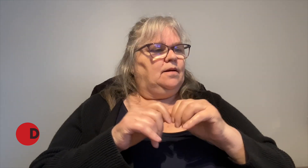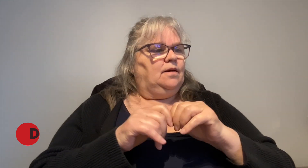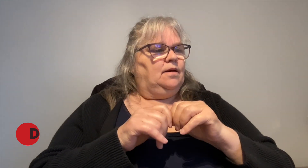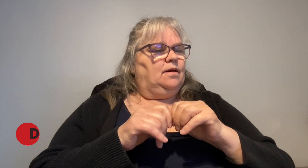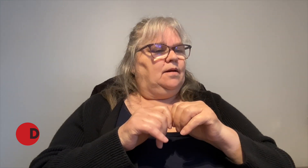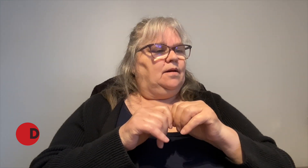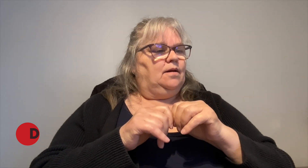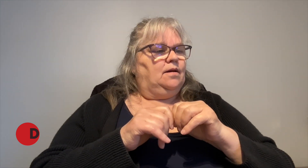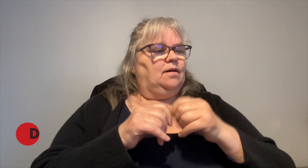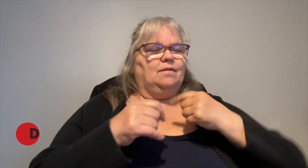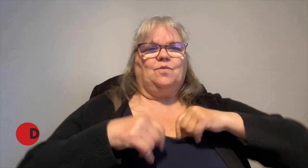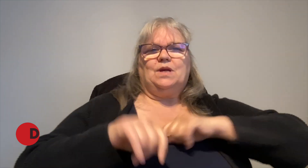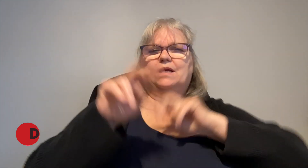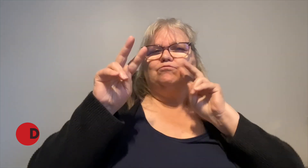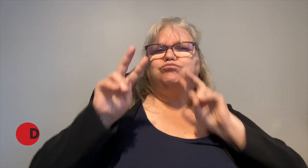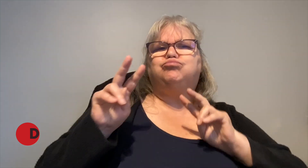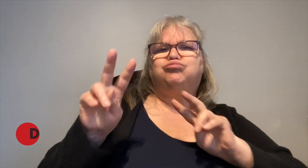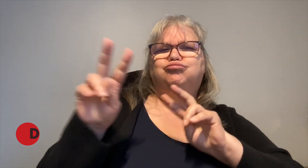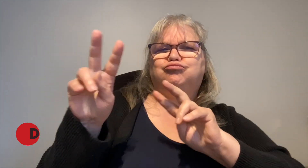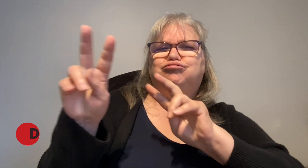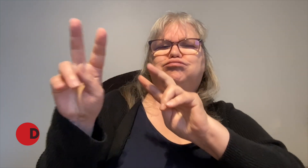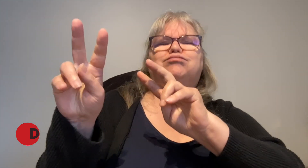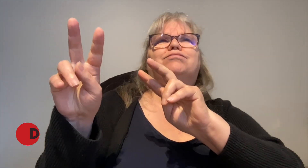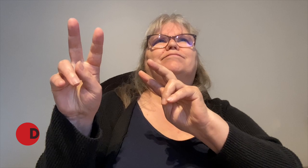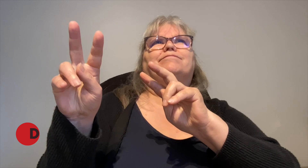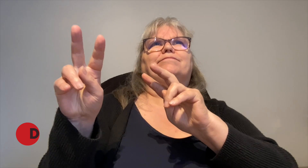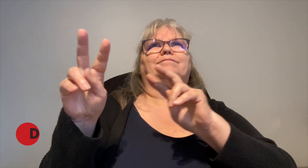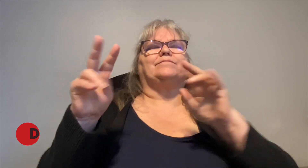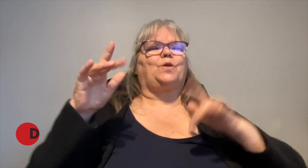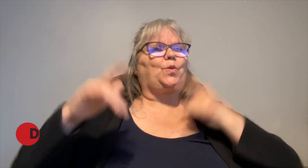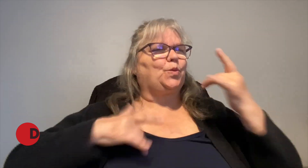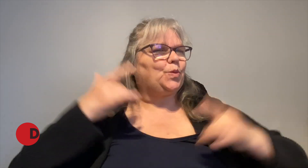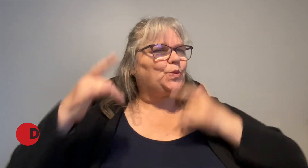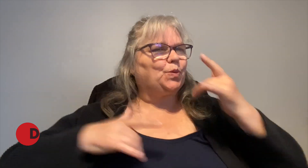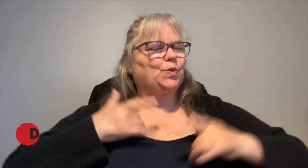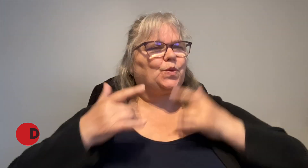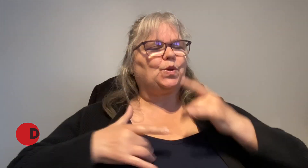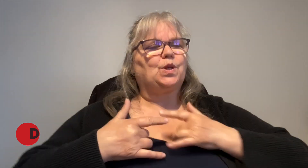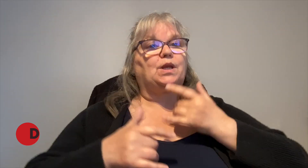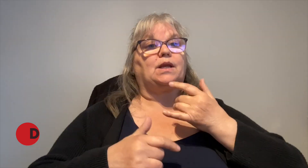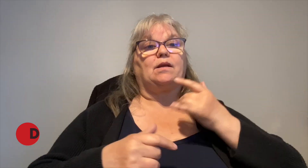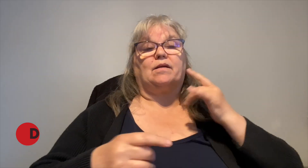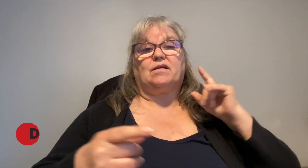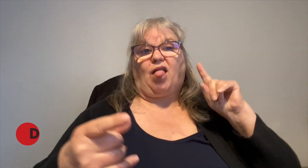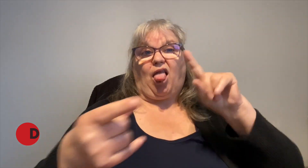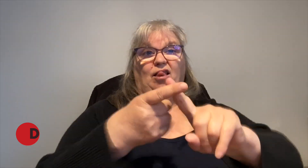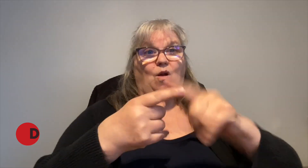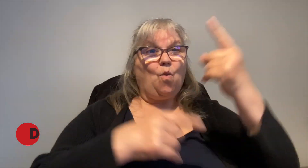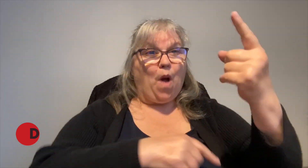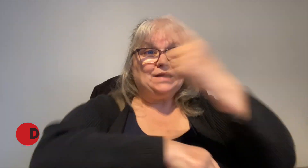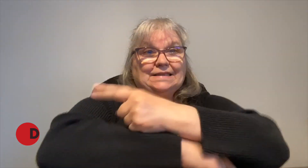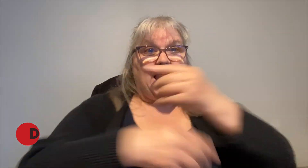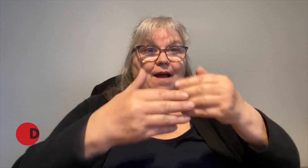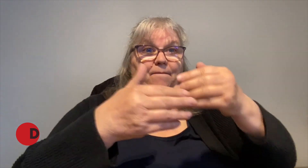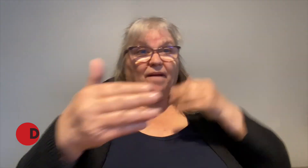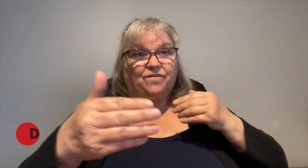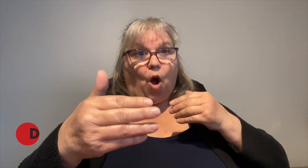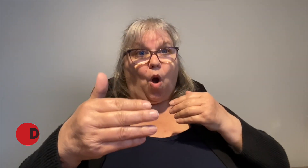the day before when it had to be canceled due to a State Emergency